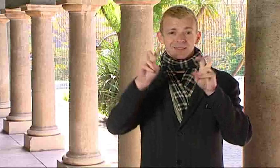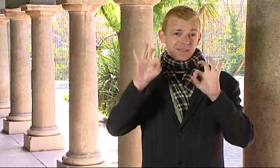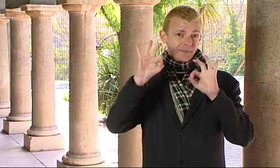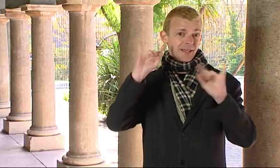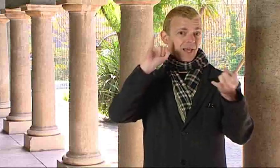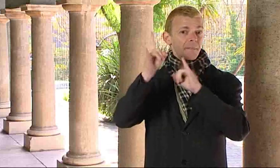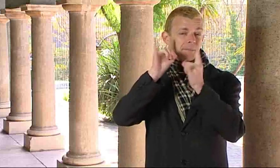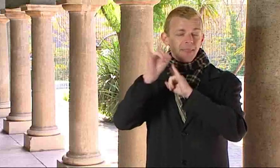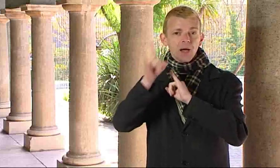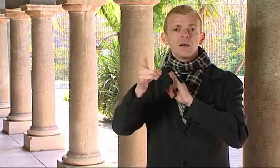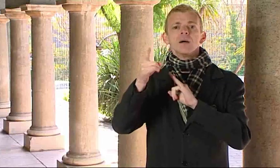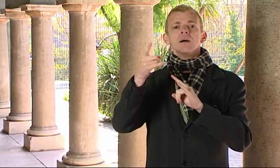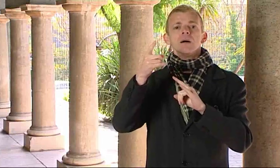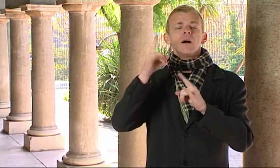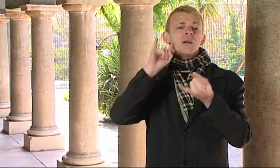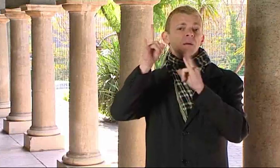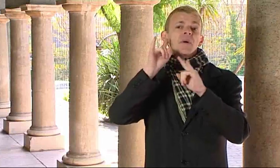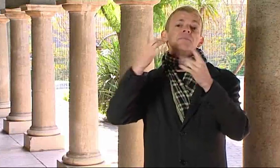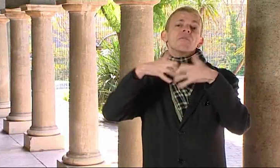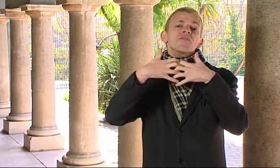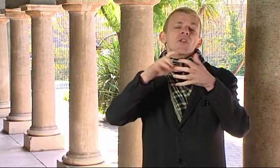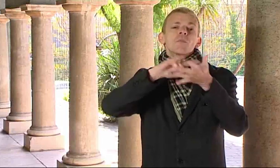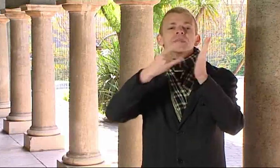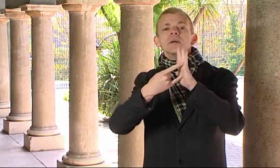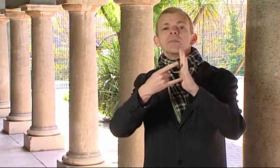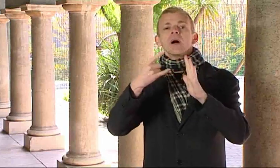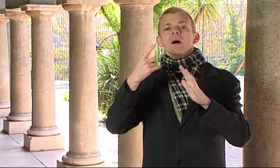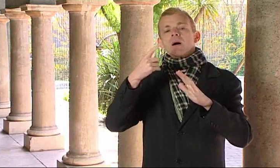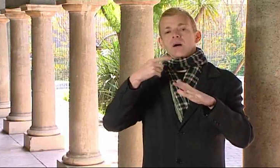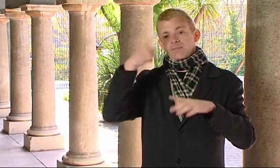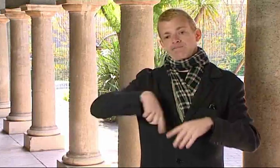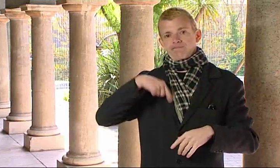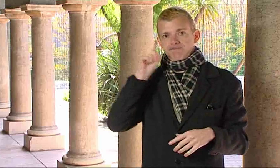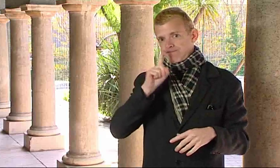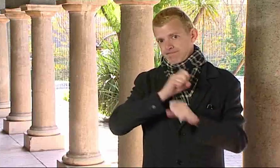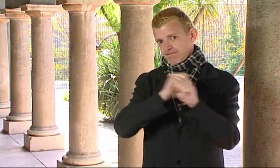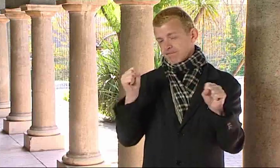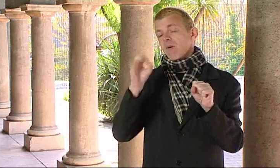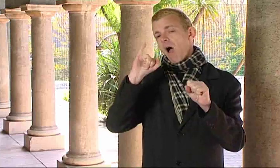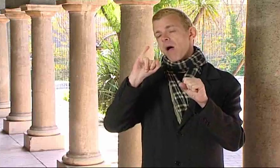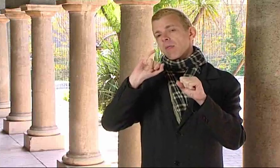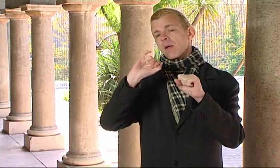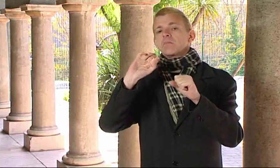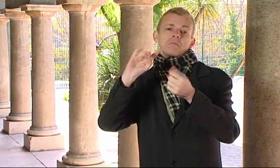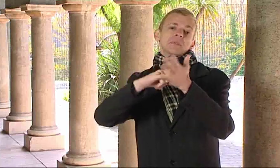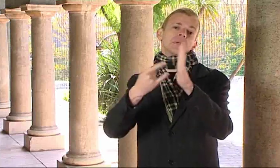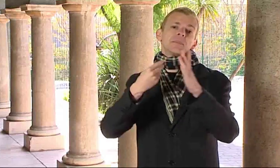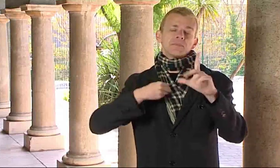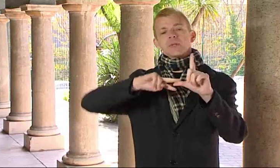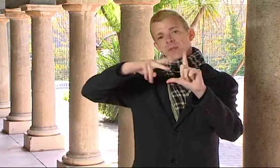Also in regard to handling calls, a frequent need when having to contact